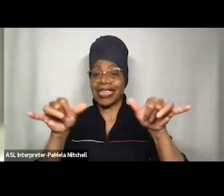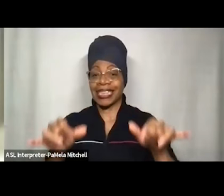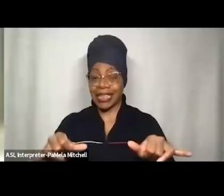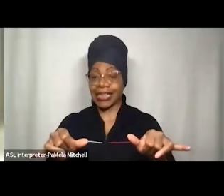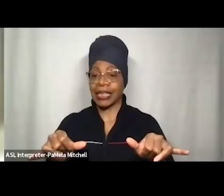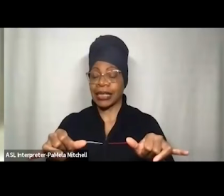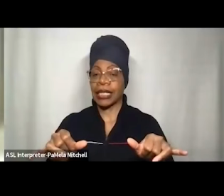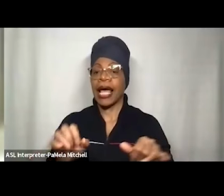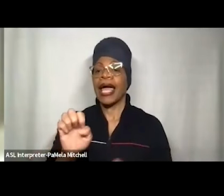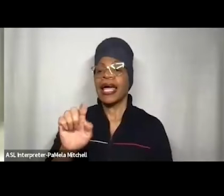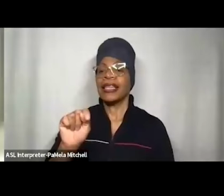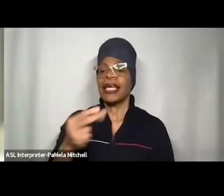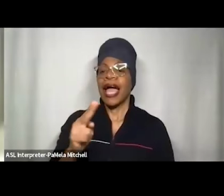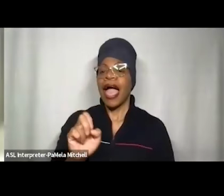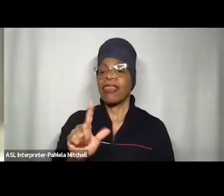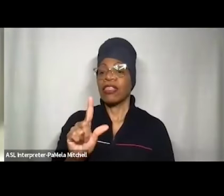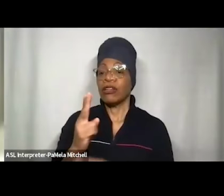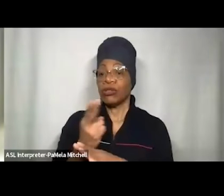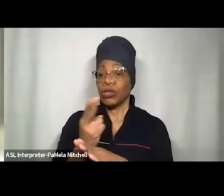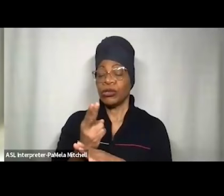So I think you might find this useful information.